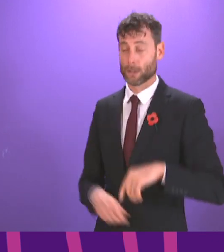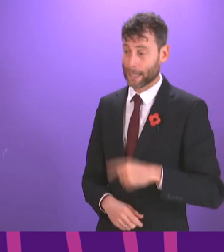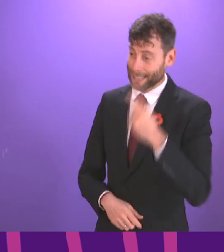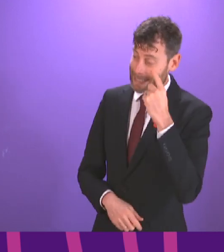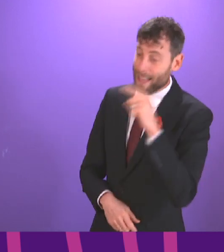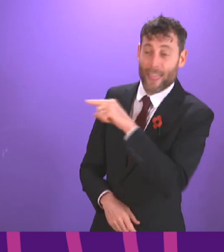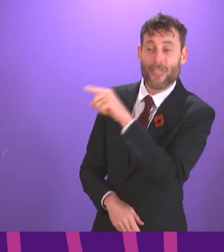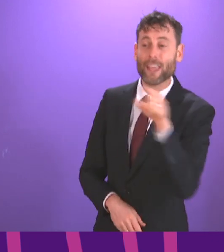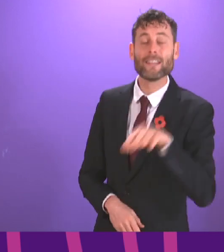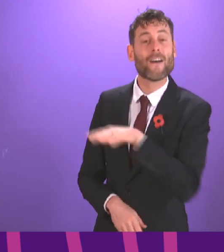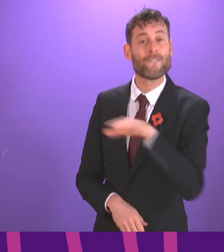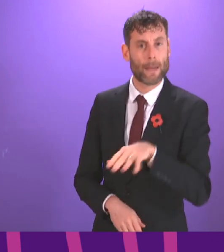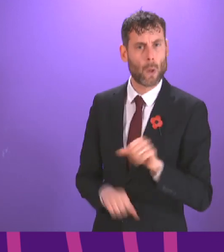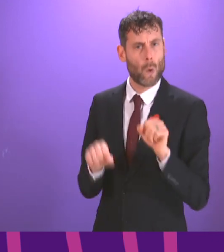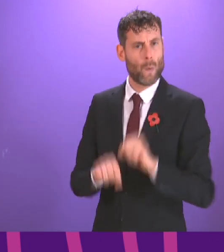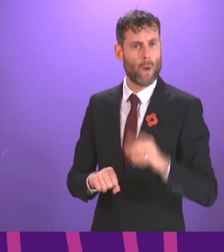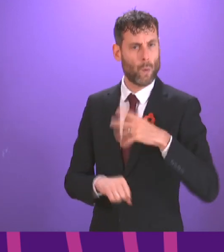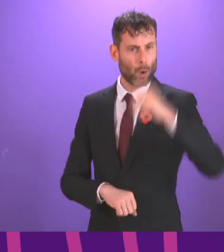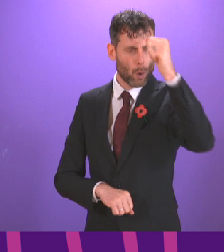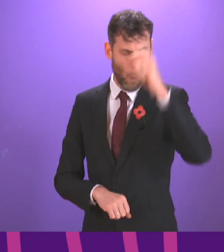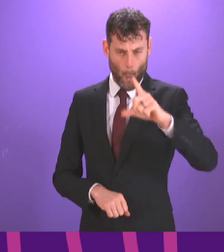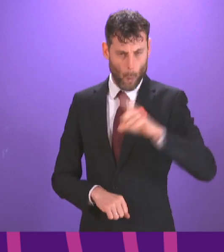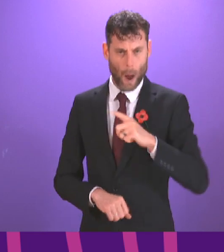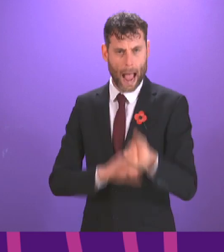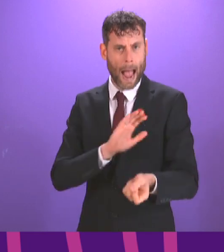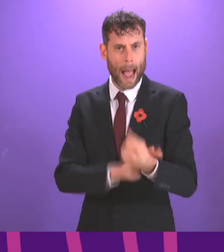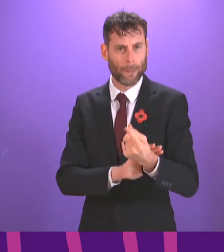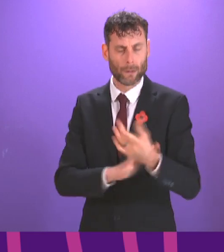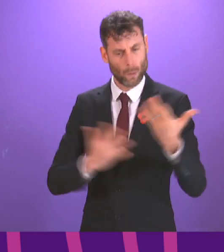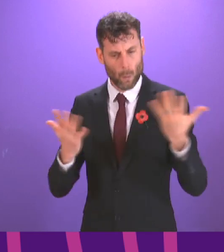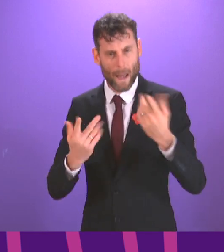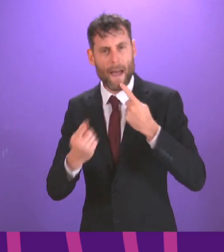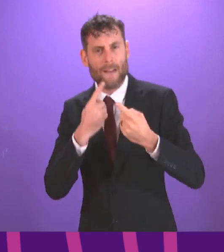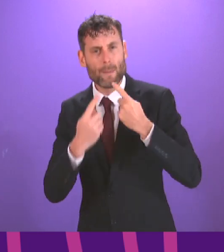had no answers and they are not satisfied with this report; nor are we. Will the First